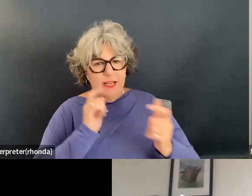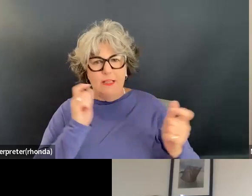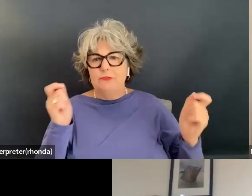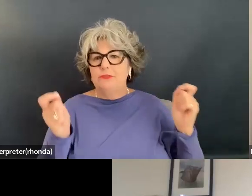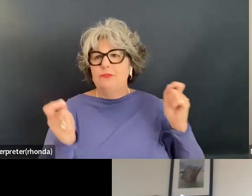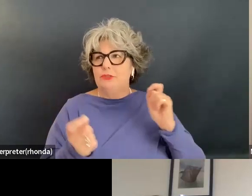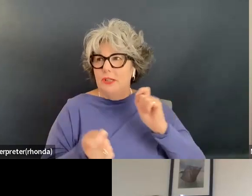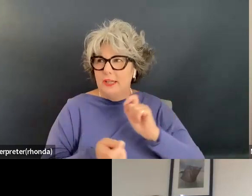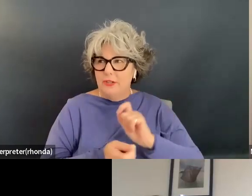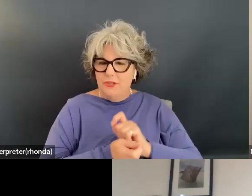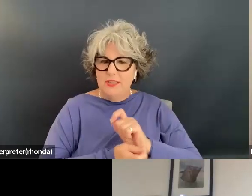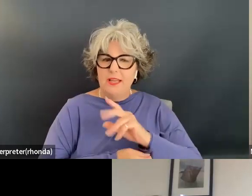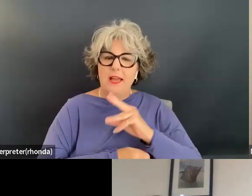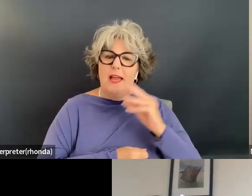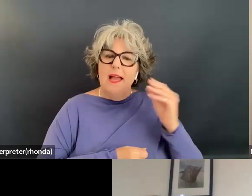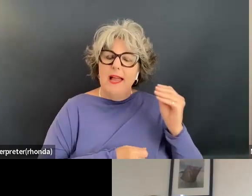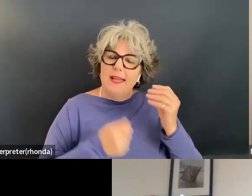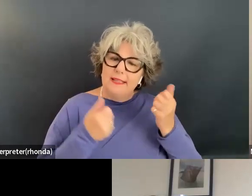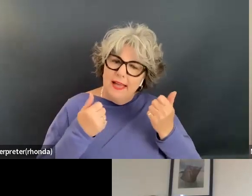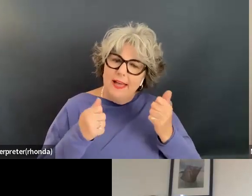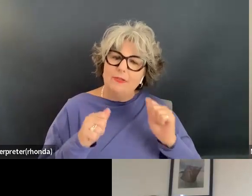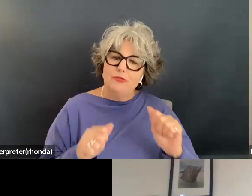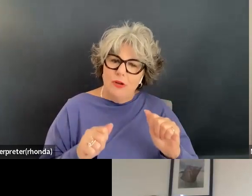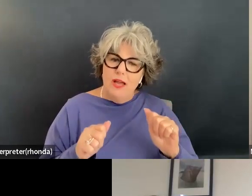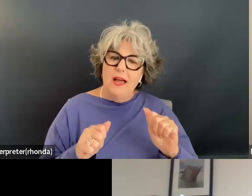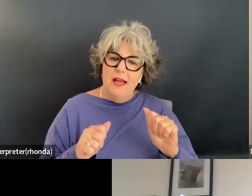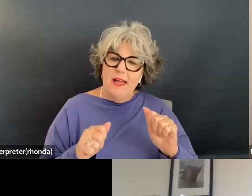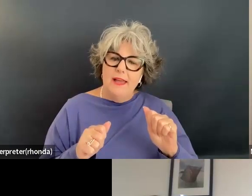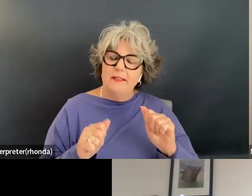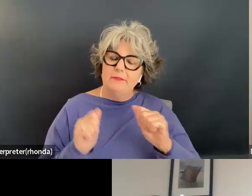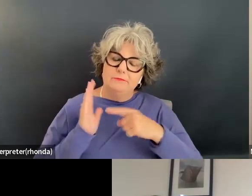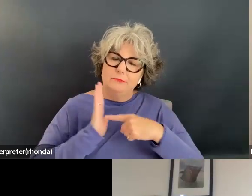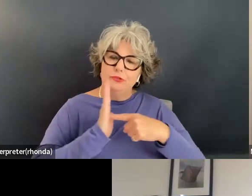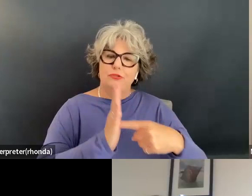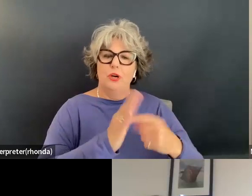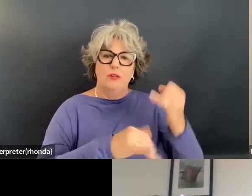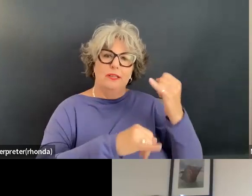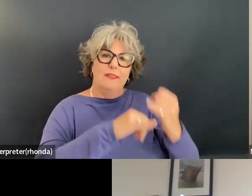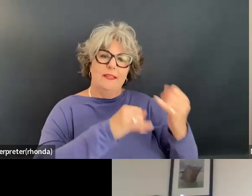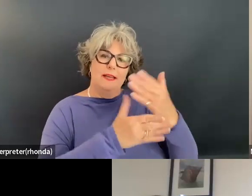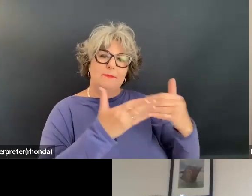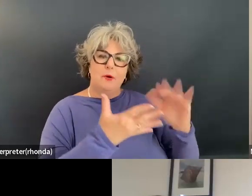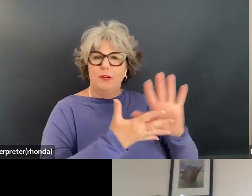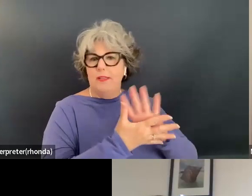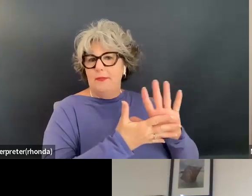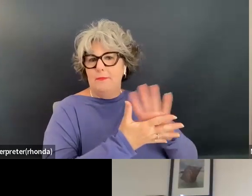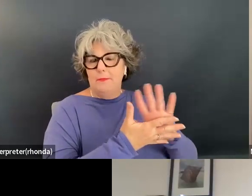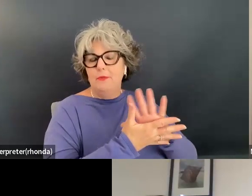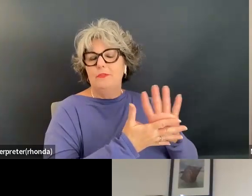And yeah, I tried to literally project that into the last, like that feeling into the last scene.